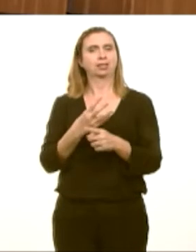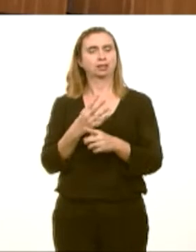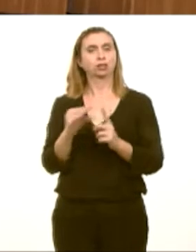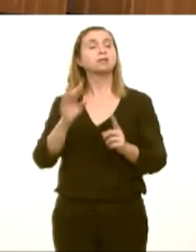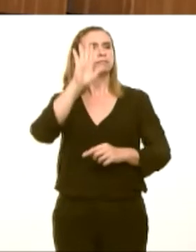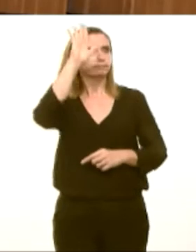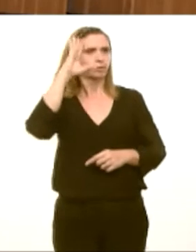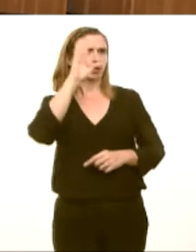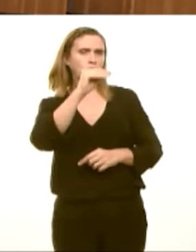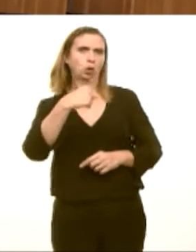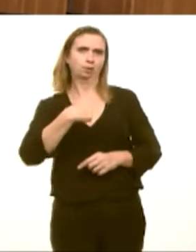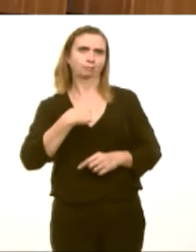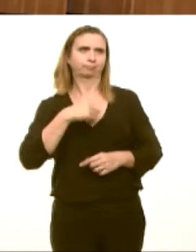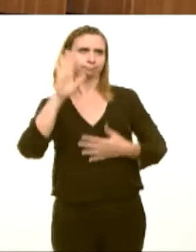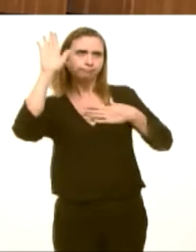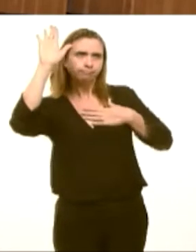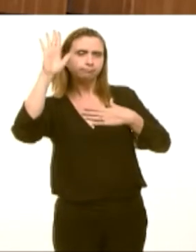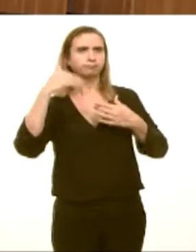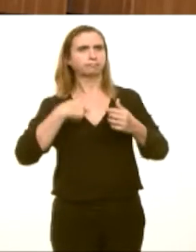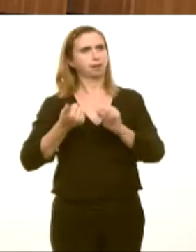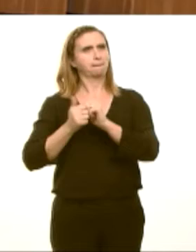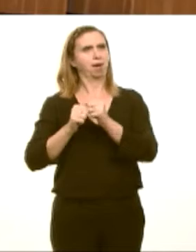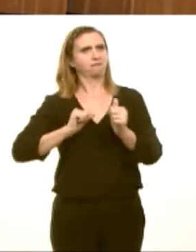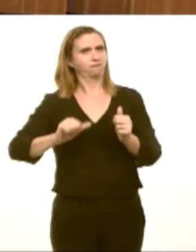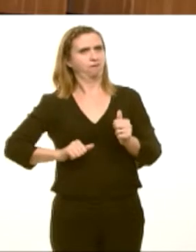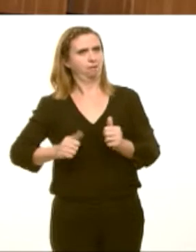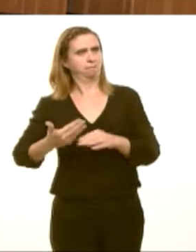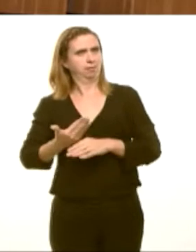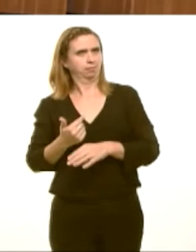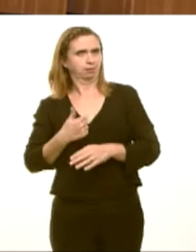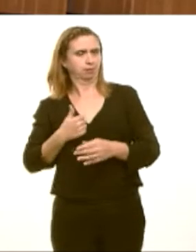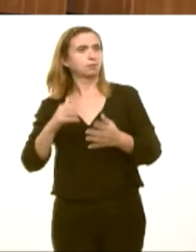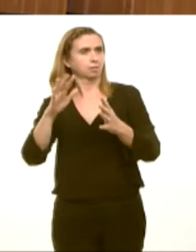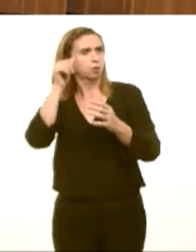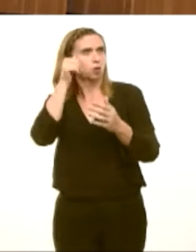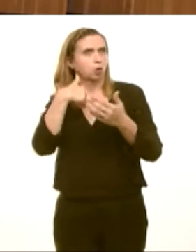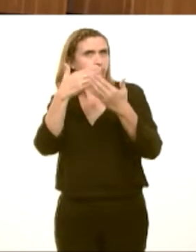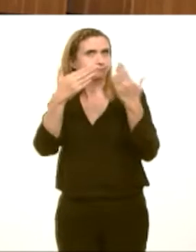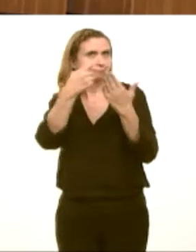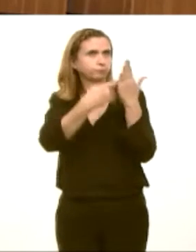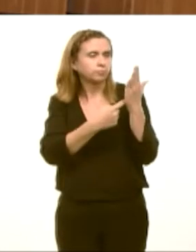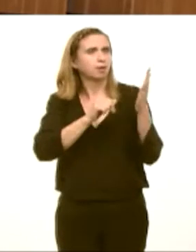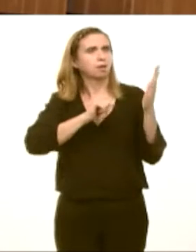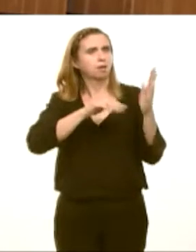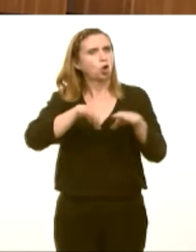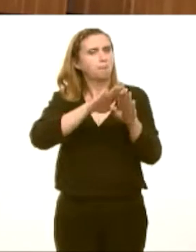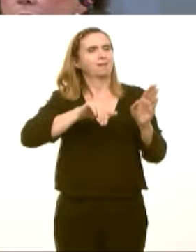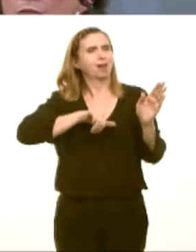Davies: Presiding Officer, I make a declaration of interest as I am a partner in an agricultural business that operates under the common agricultural policy rules and support payments. Andrew R.T.